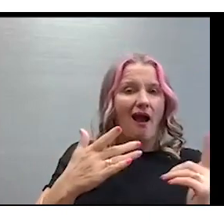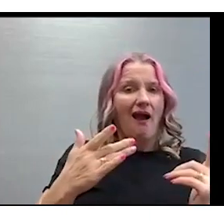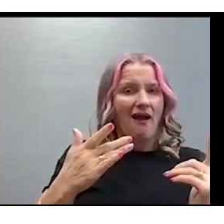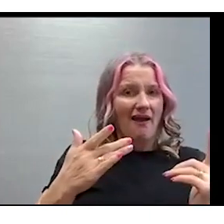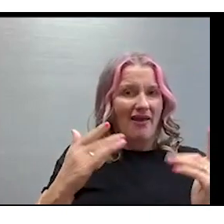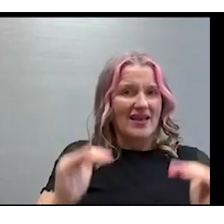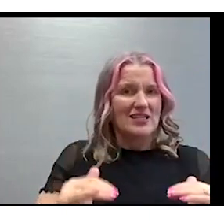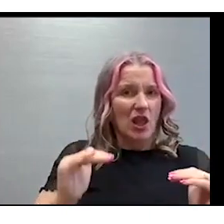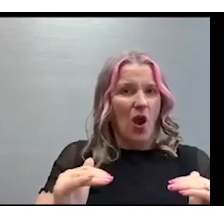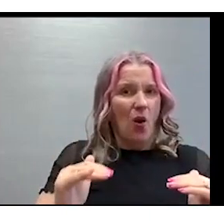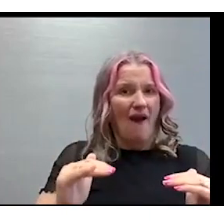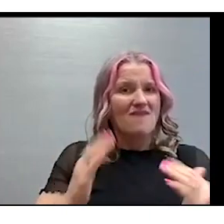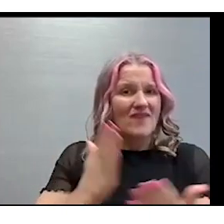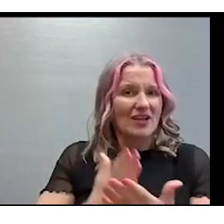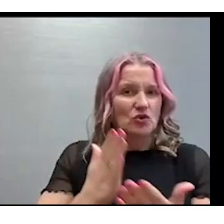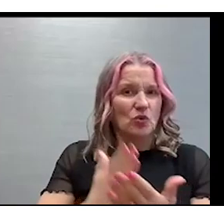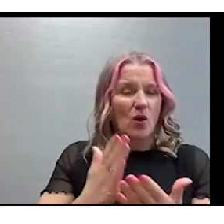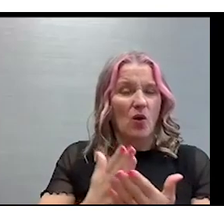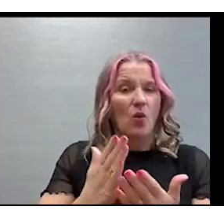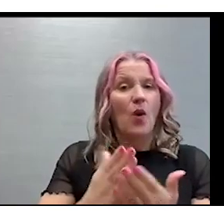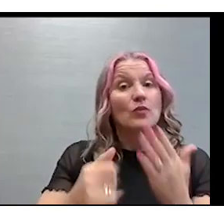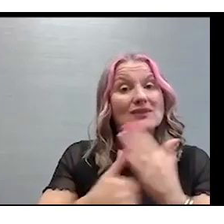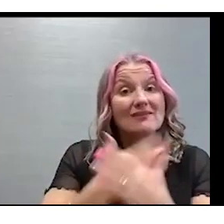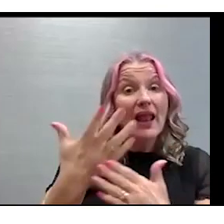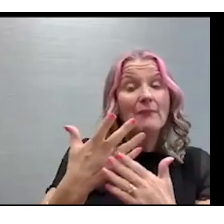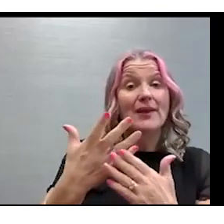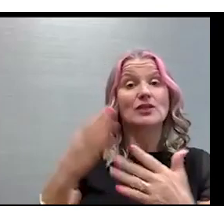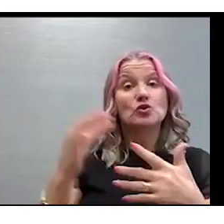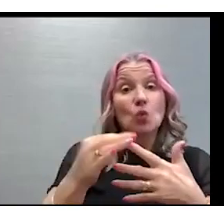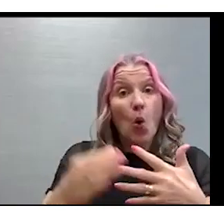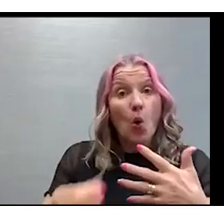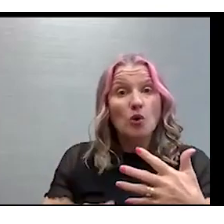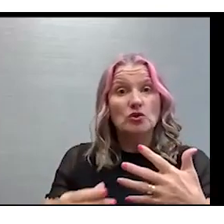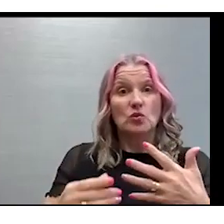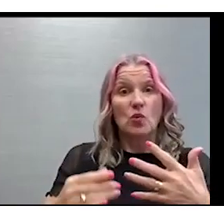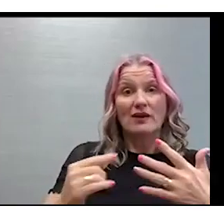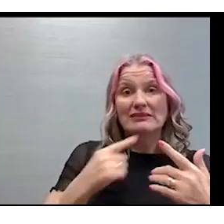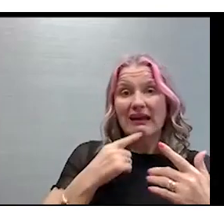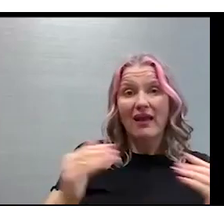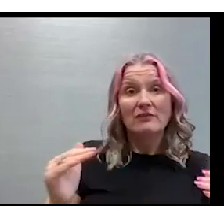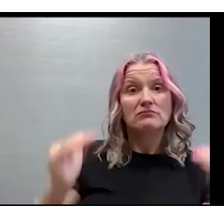So when we're developing these tools, when we're giving it a temperature, we're also telling it,